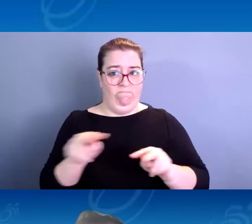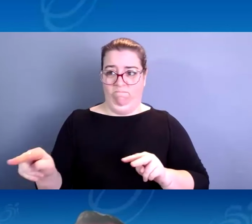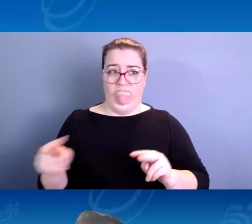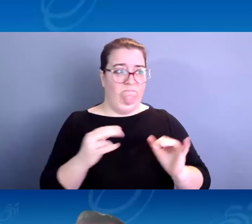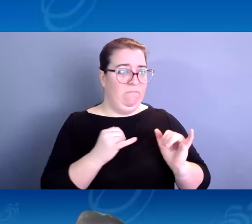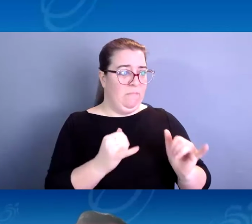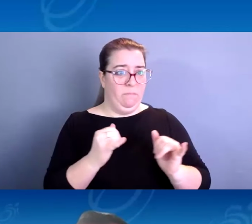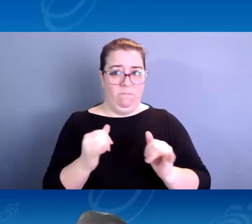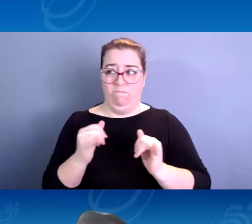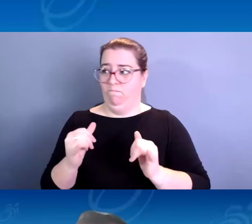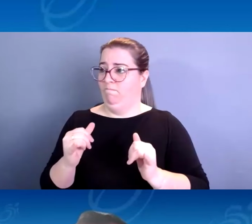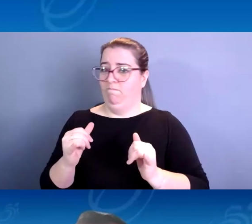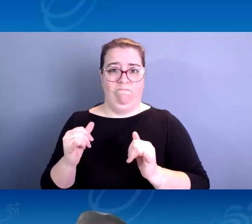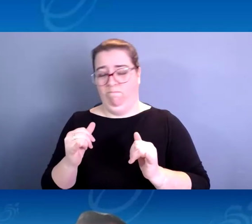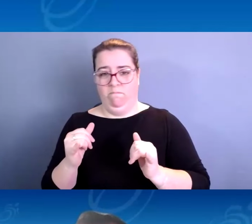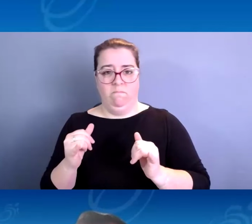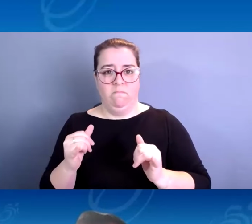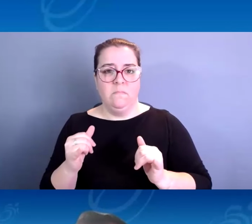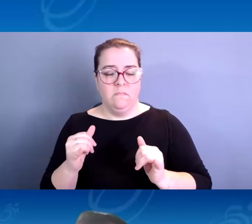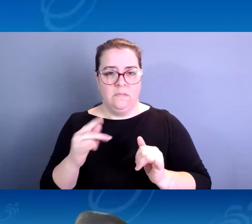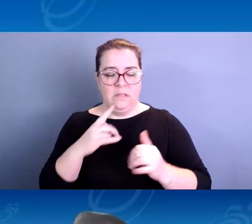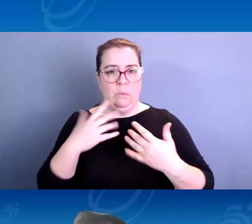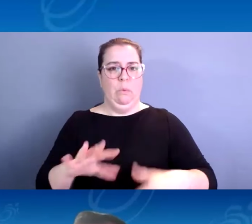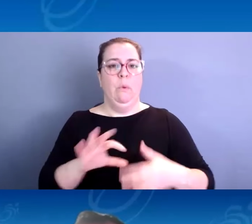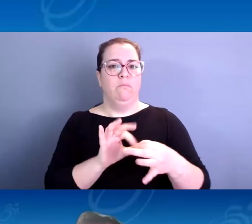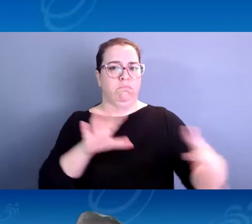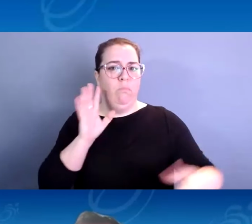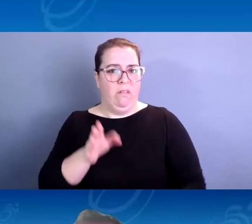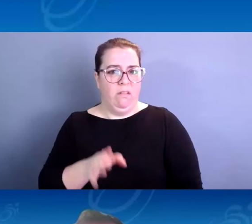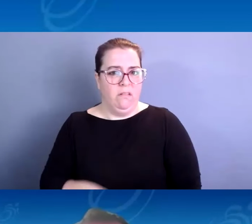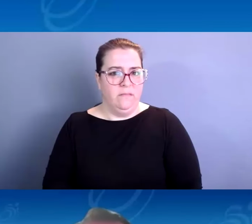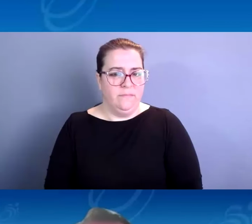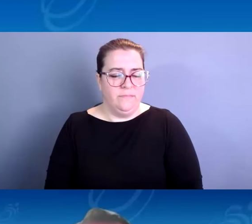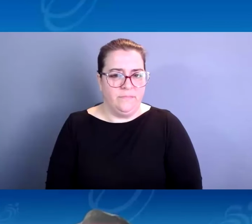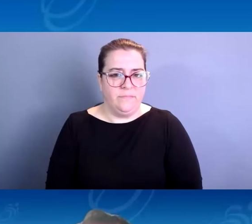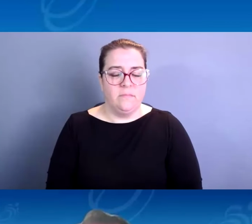So so I turn the question around, and, and I say, why not?